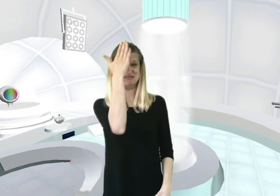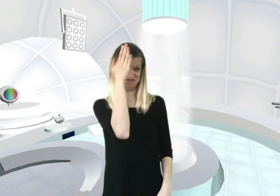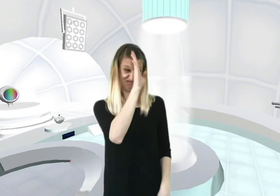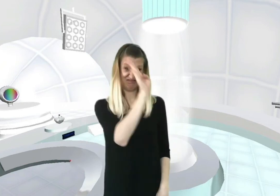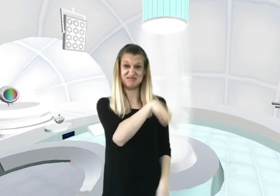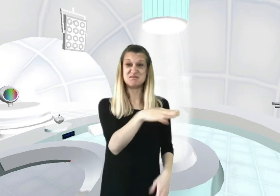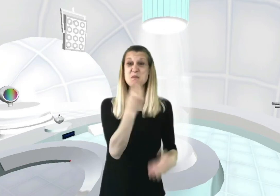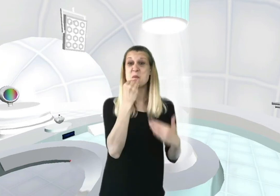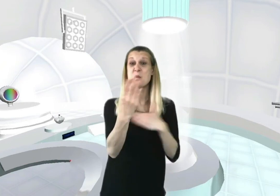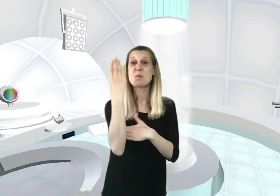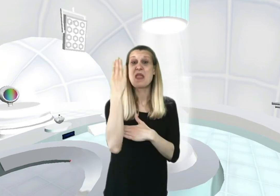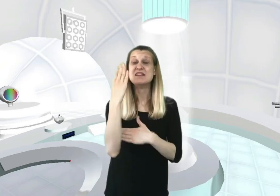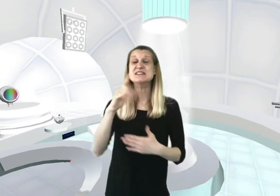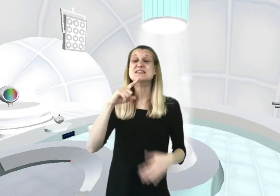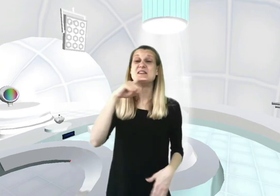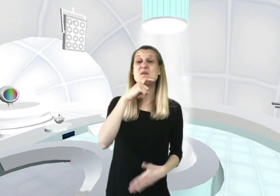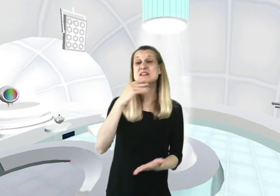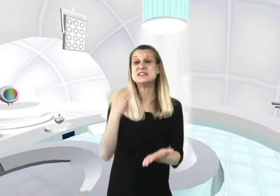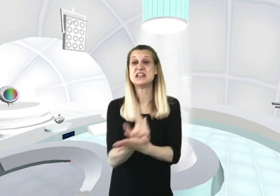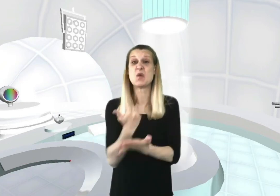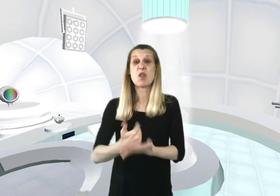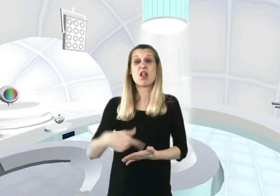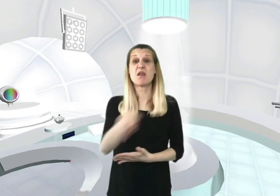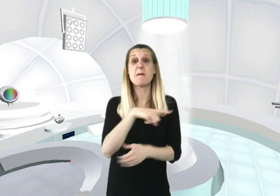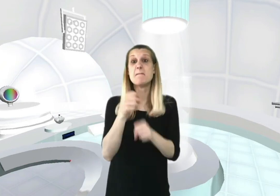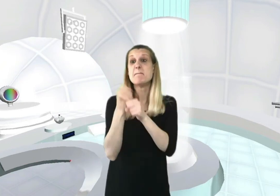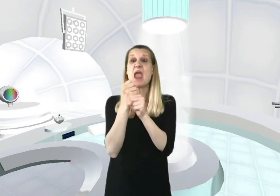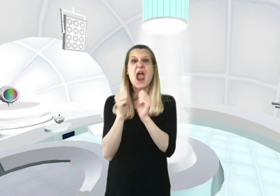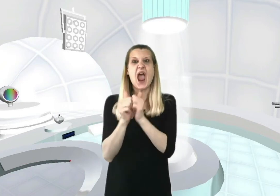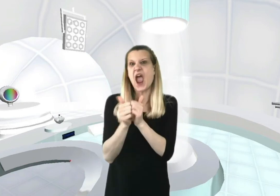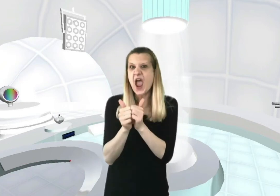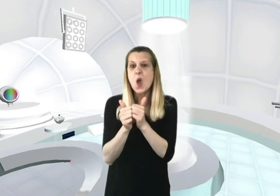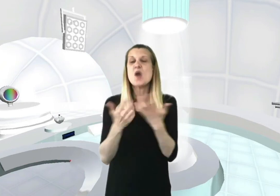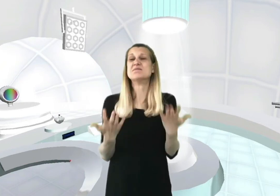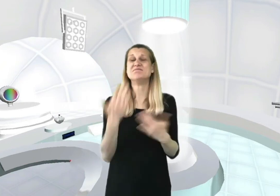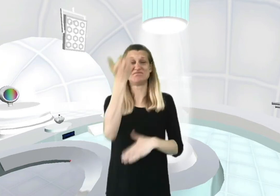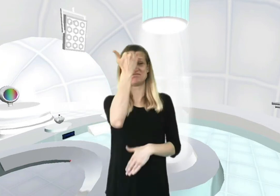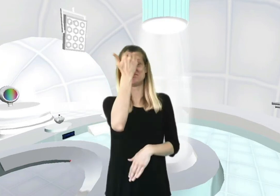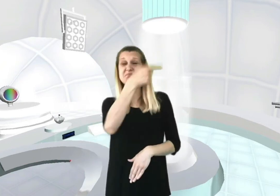Do you know what breakfast cereal is made of?